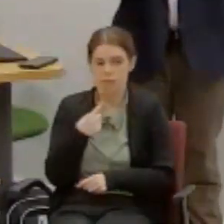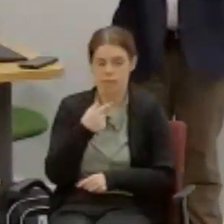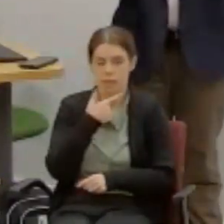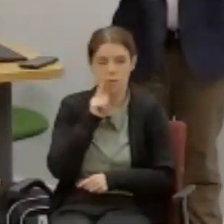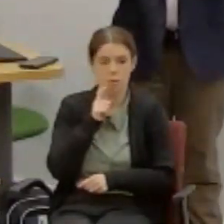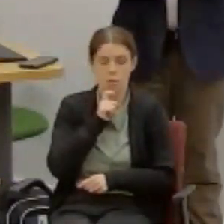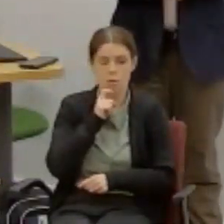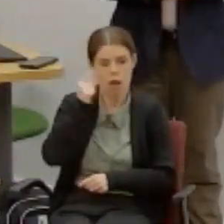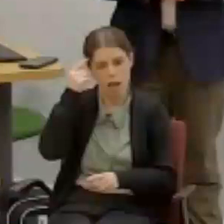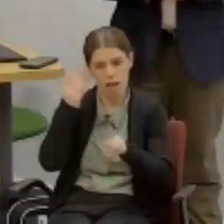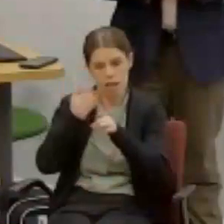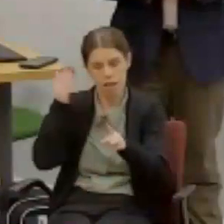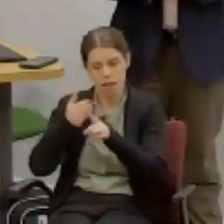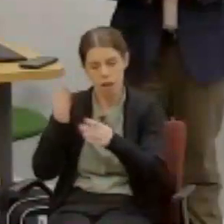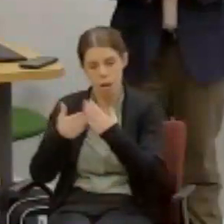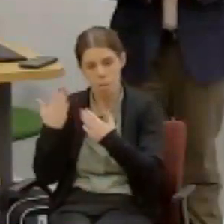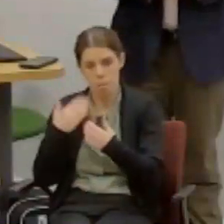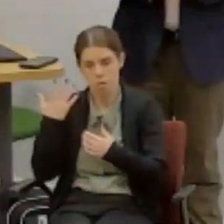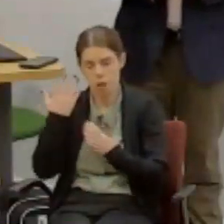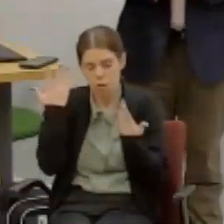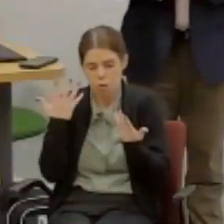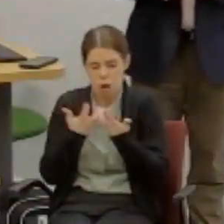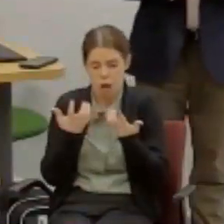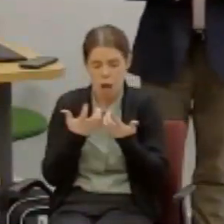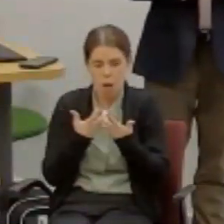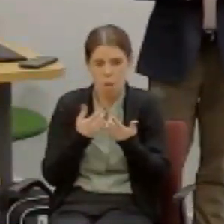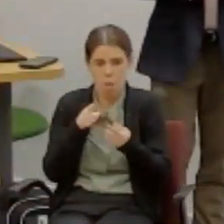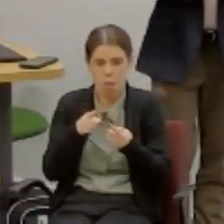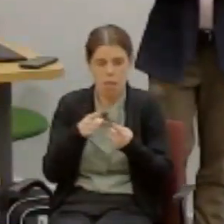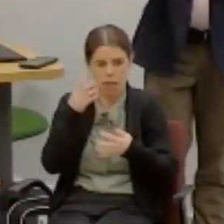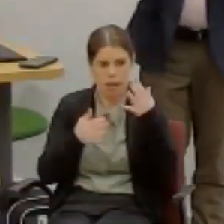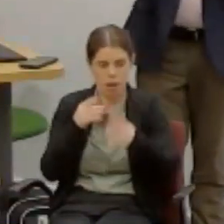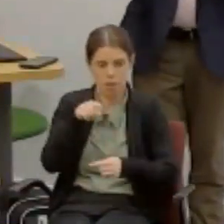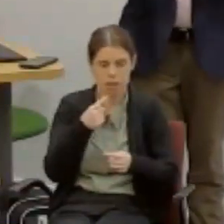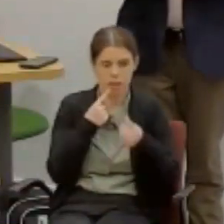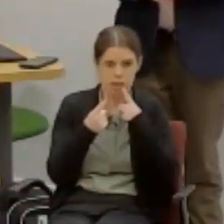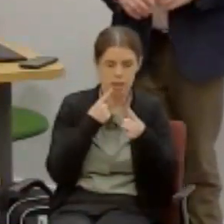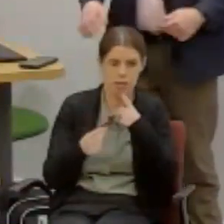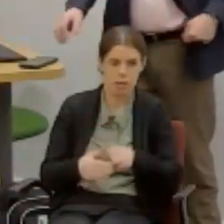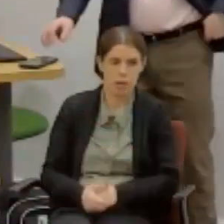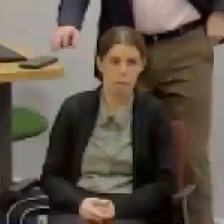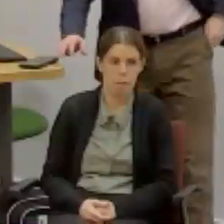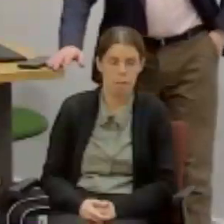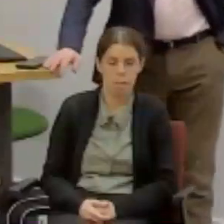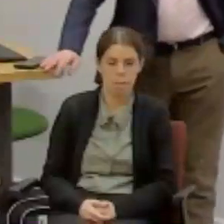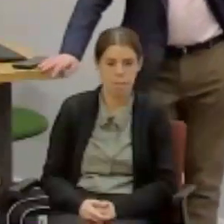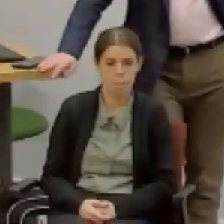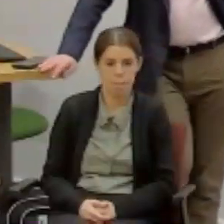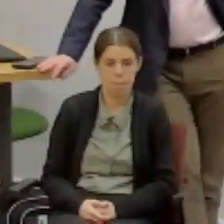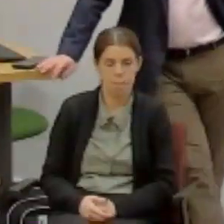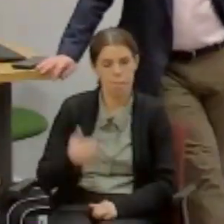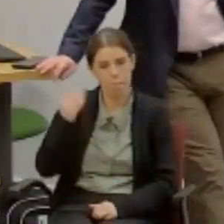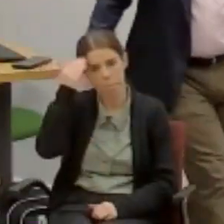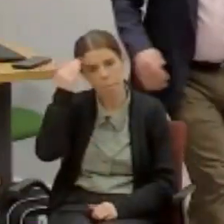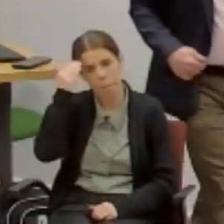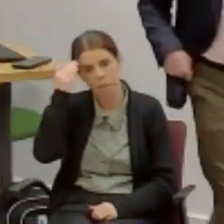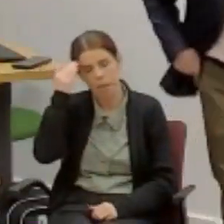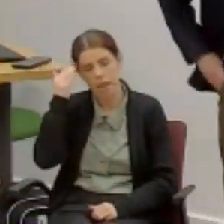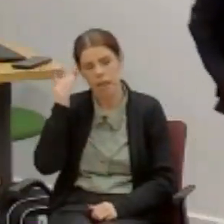But the way they did that to most Susan in the back.